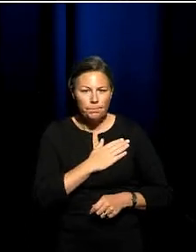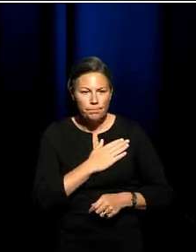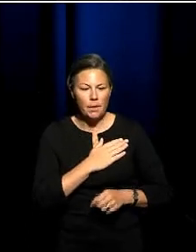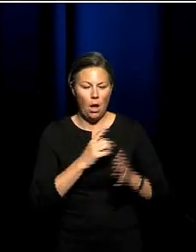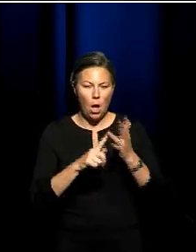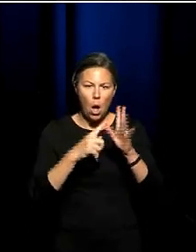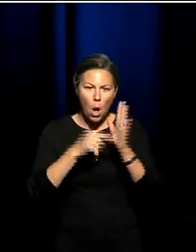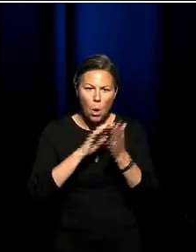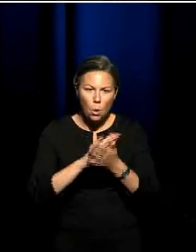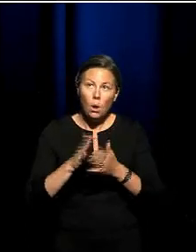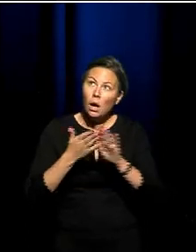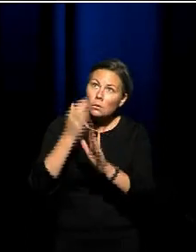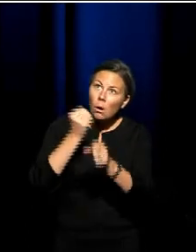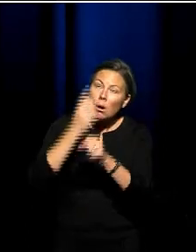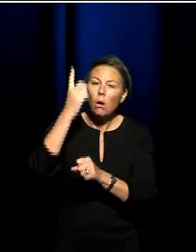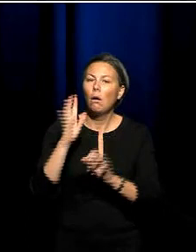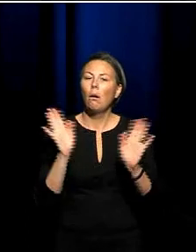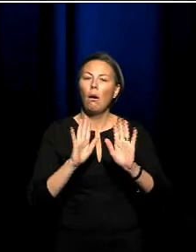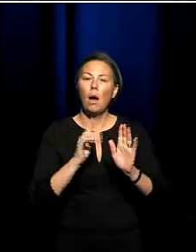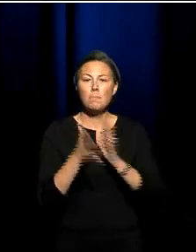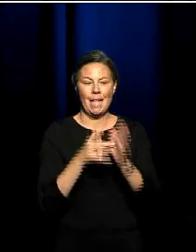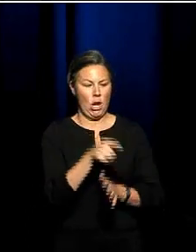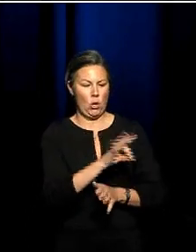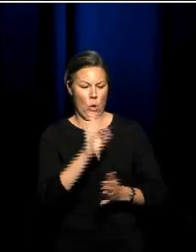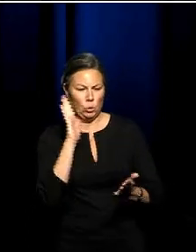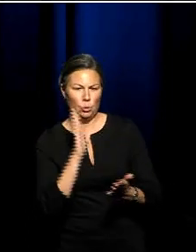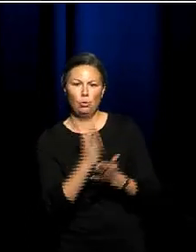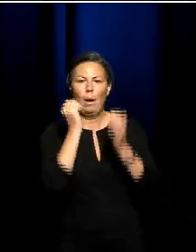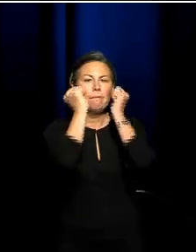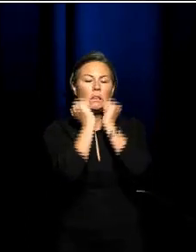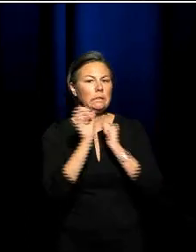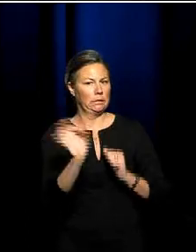received by the Commission. However private sessions are an important